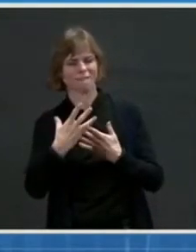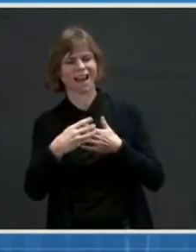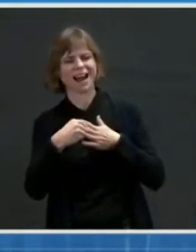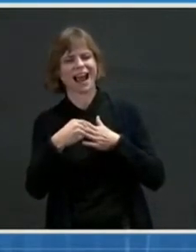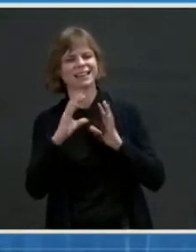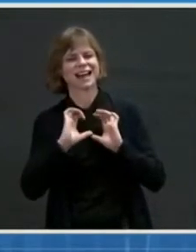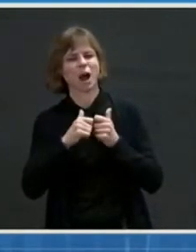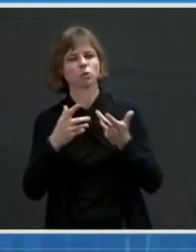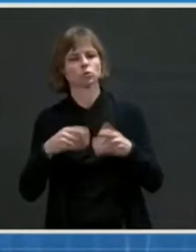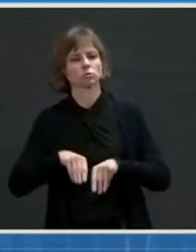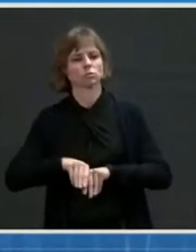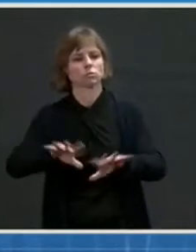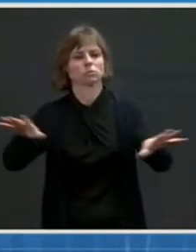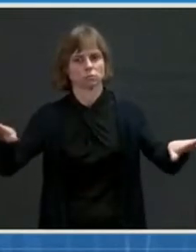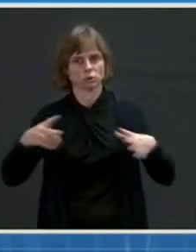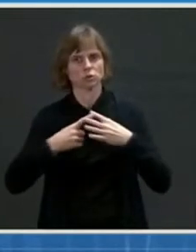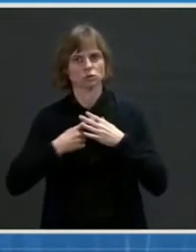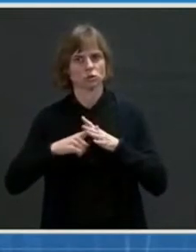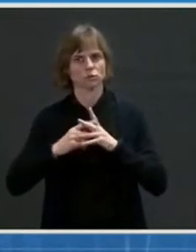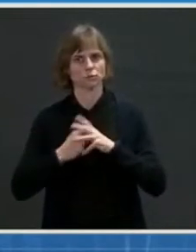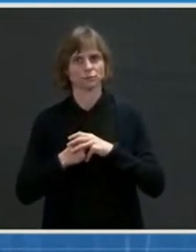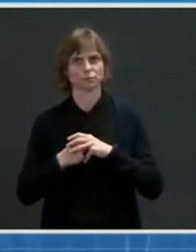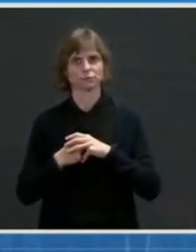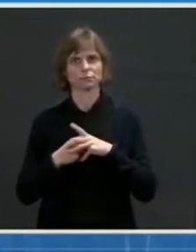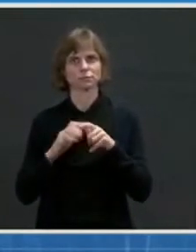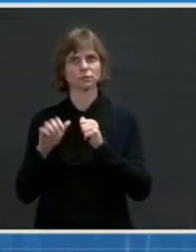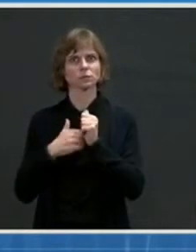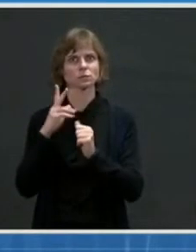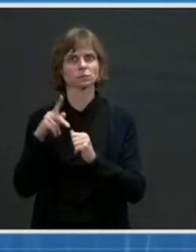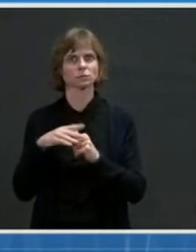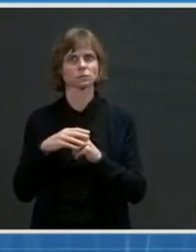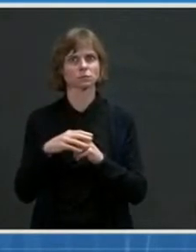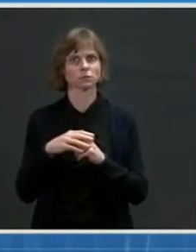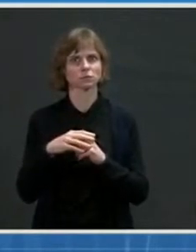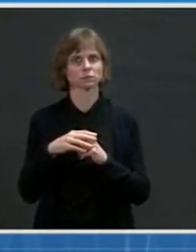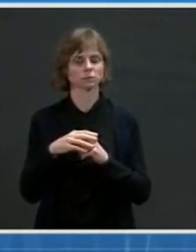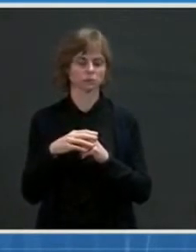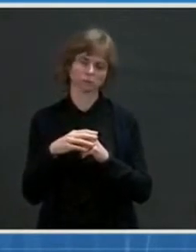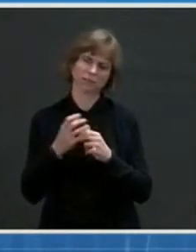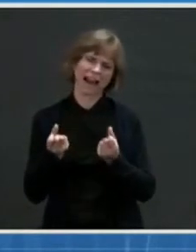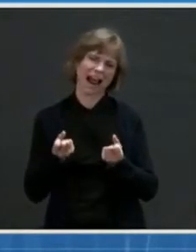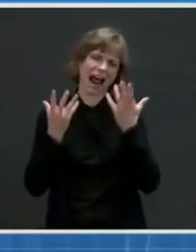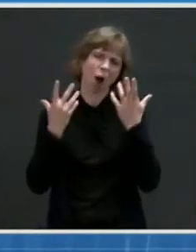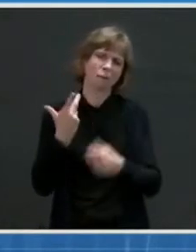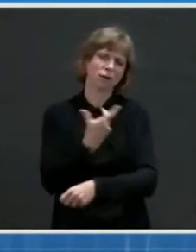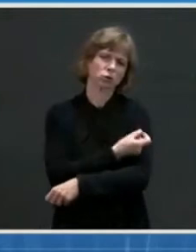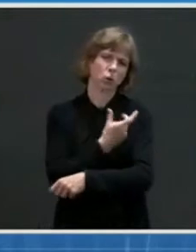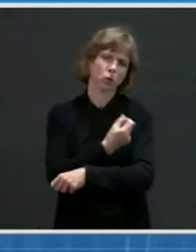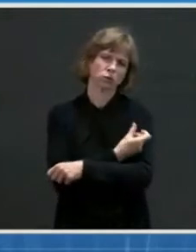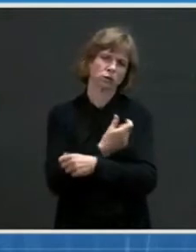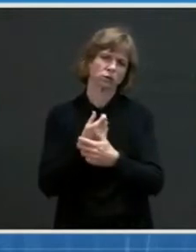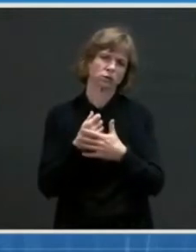BE FROM THE CDC TO GIVE SOME GUIDANCE AS TO HOW IT SHOULD BE ROLLED OUT. CAN I JUST FOLLOW UP WITH